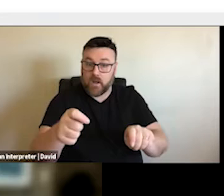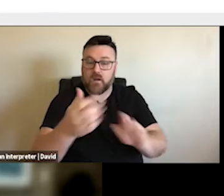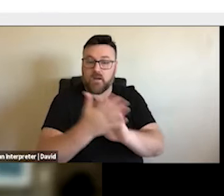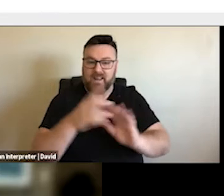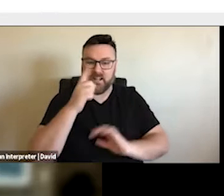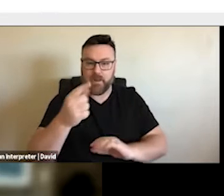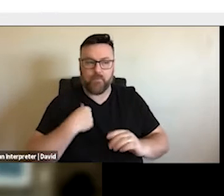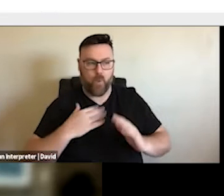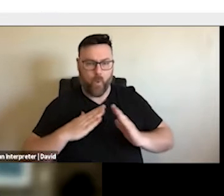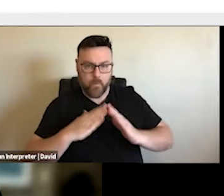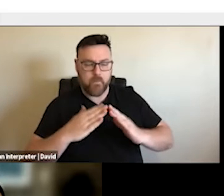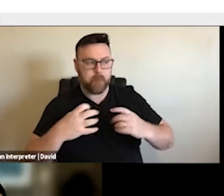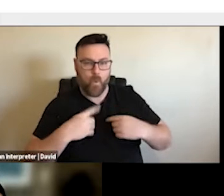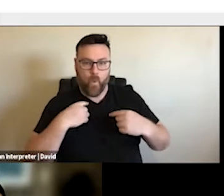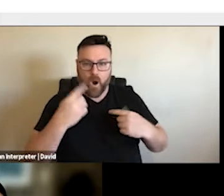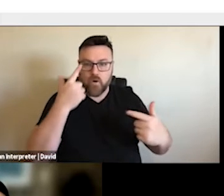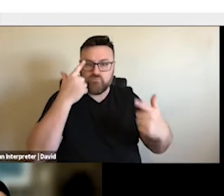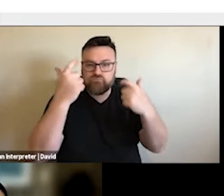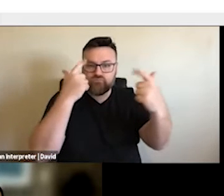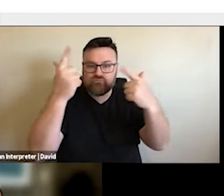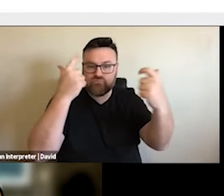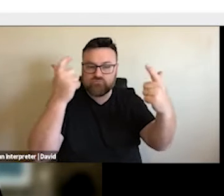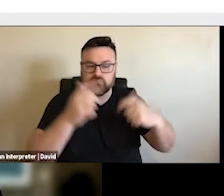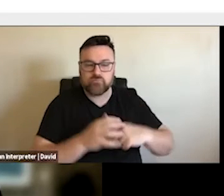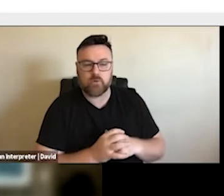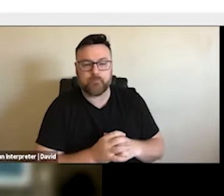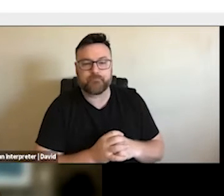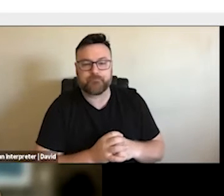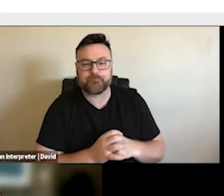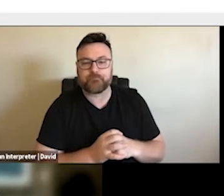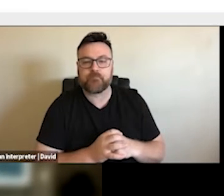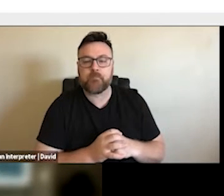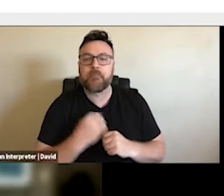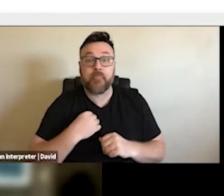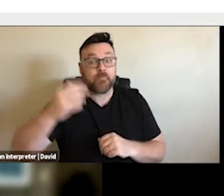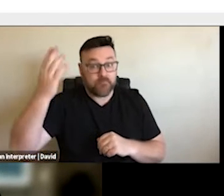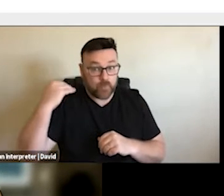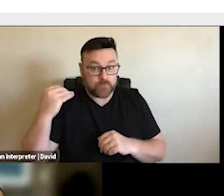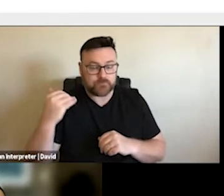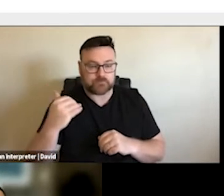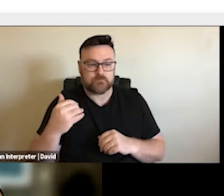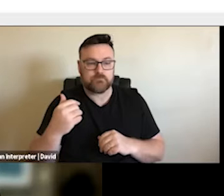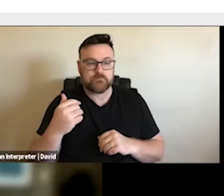Although things haven't gone to the early days of the pandemic, we saw a boom and people